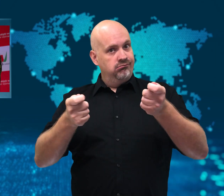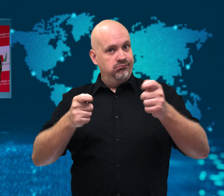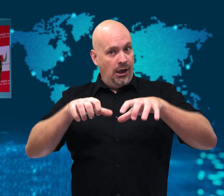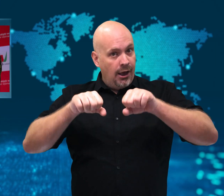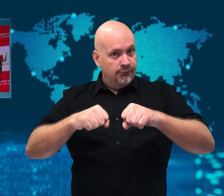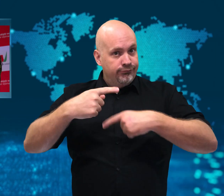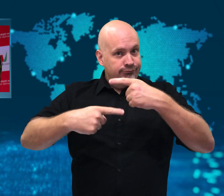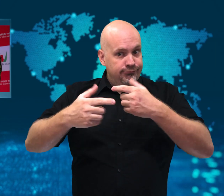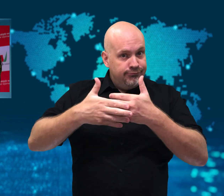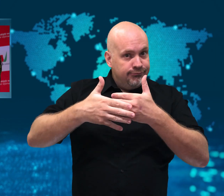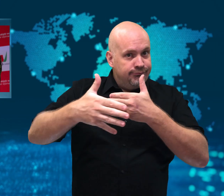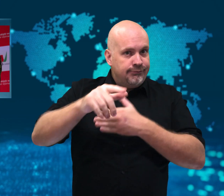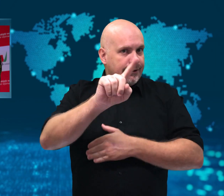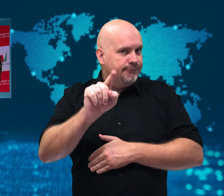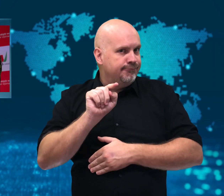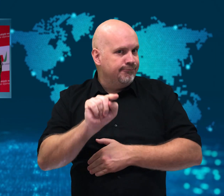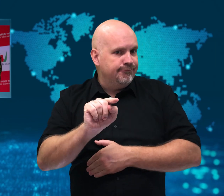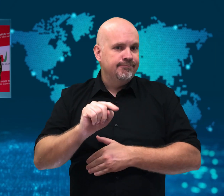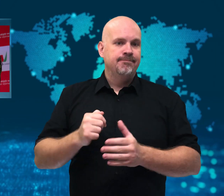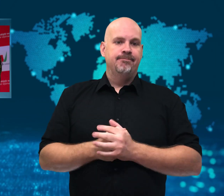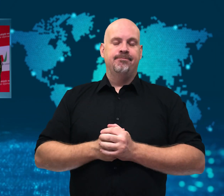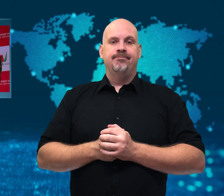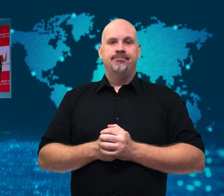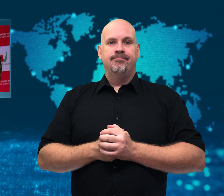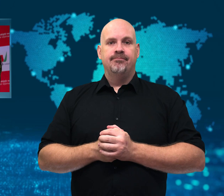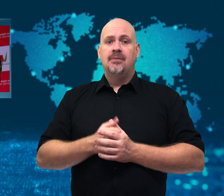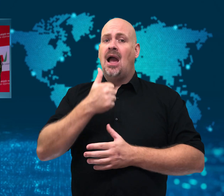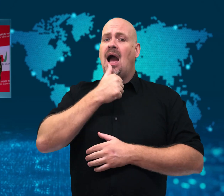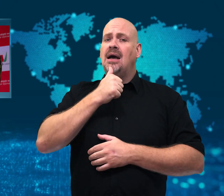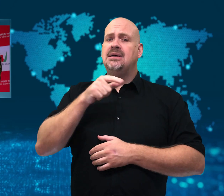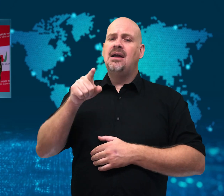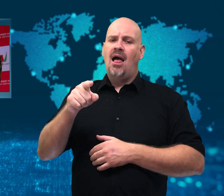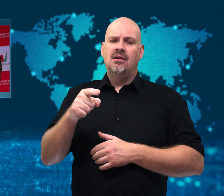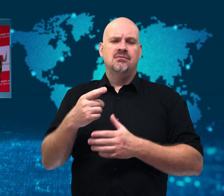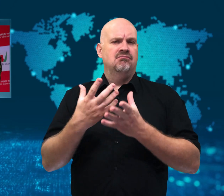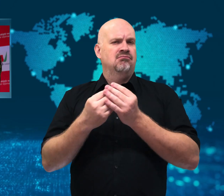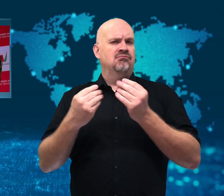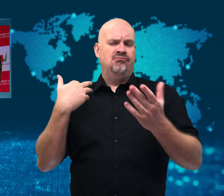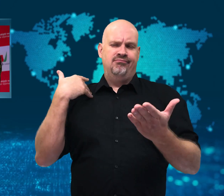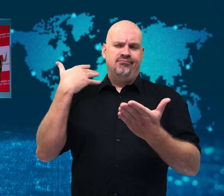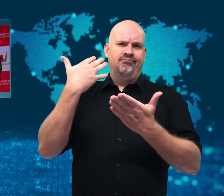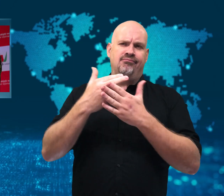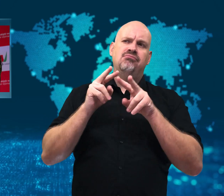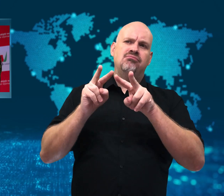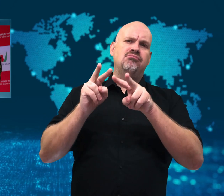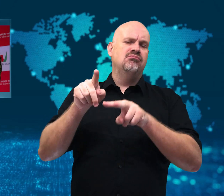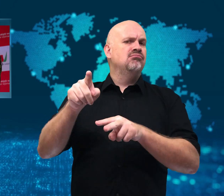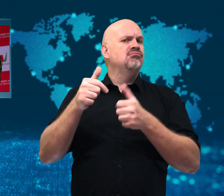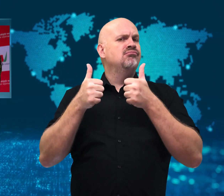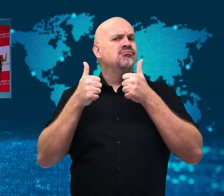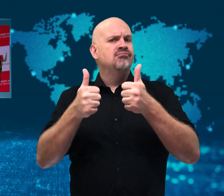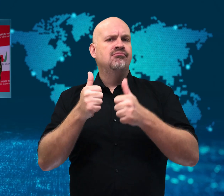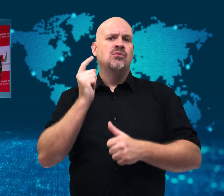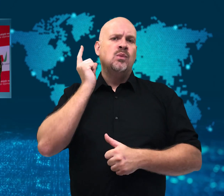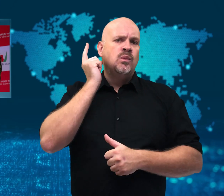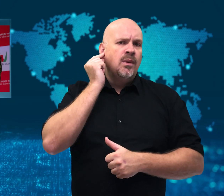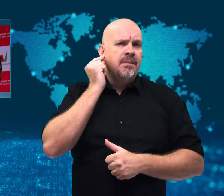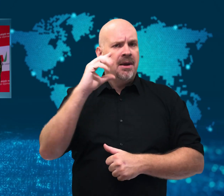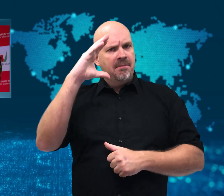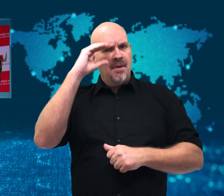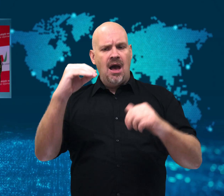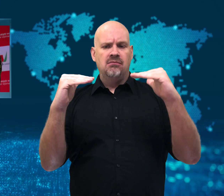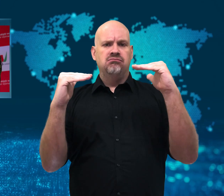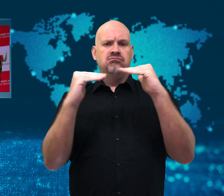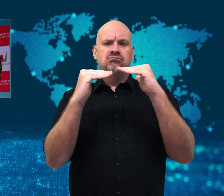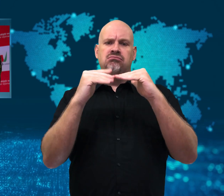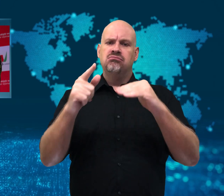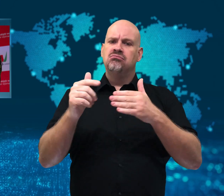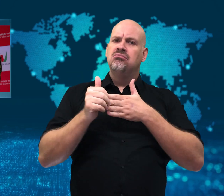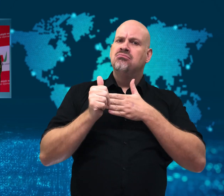some question if Jakobsdottir will continue to hold on as Prime Minister.